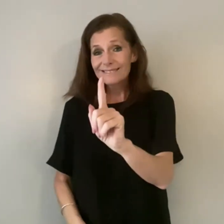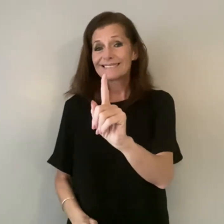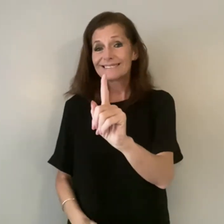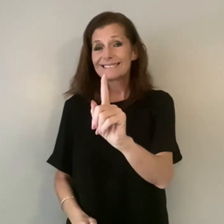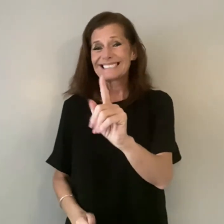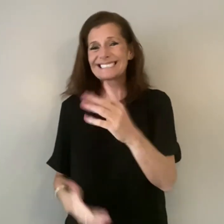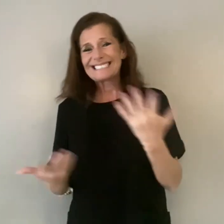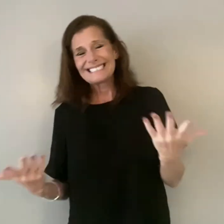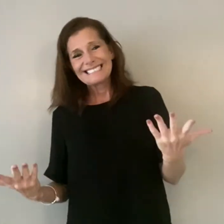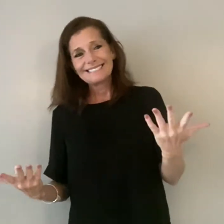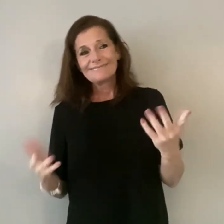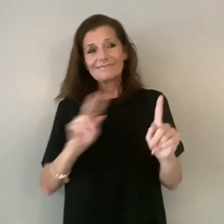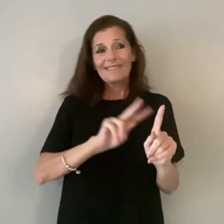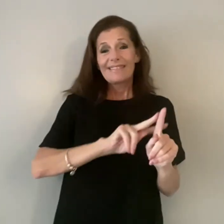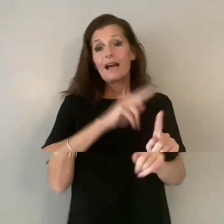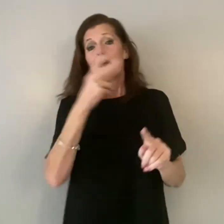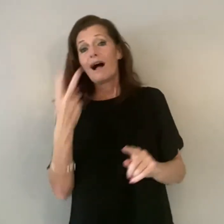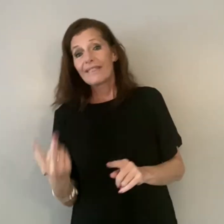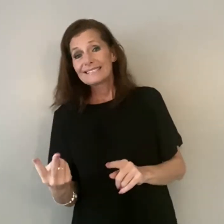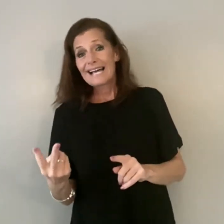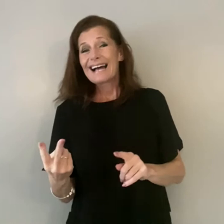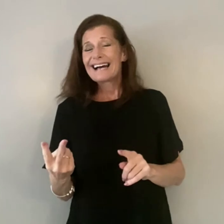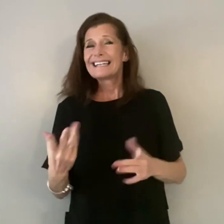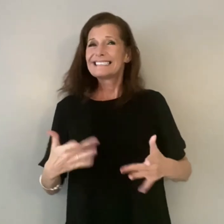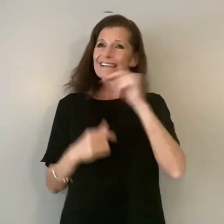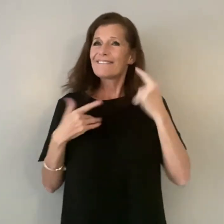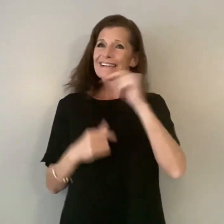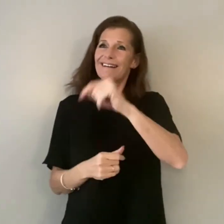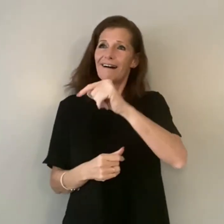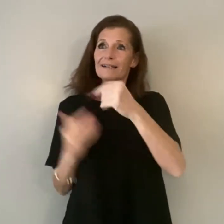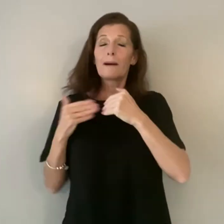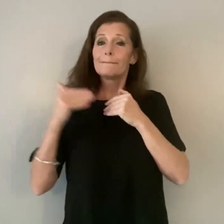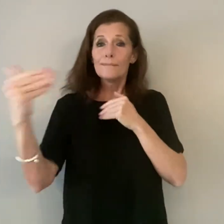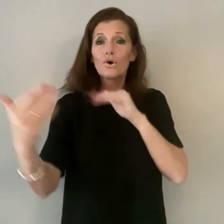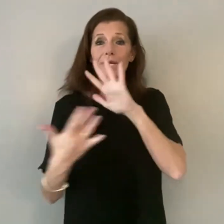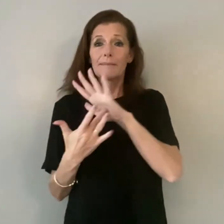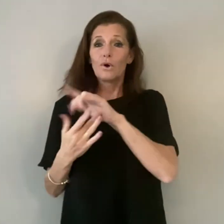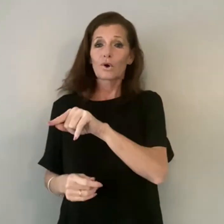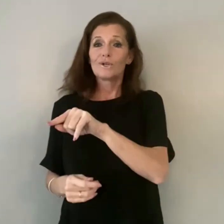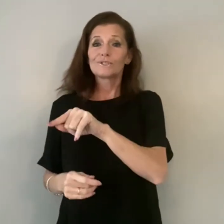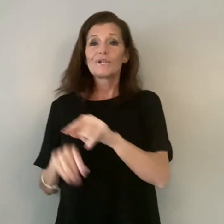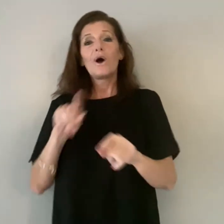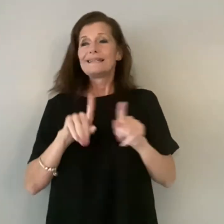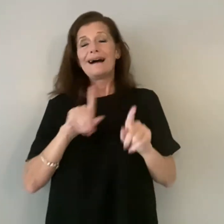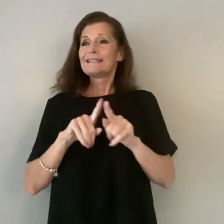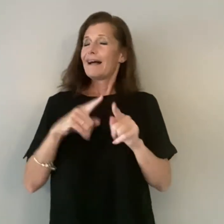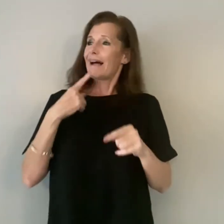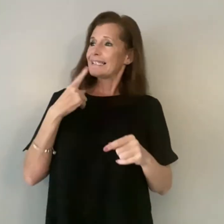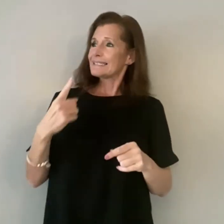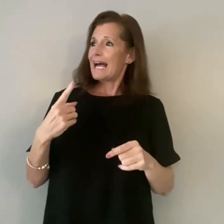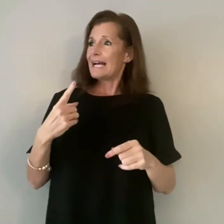However, the flip and I think the flip side of this is stronger and more important because it boils back to what I said about